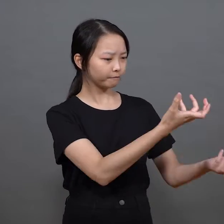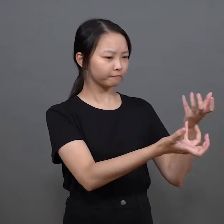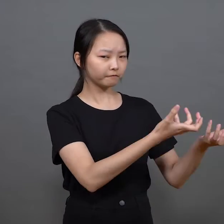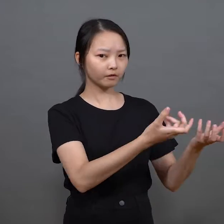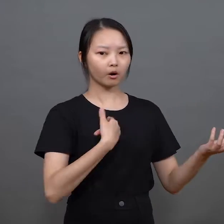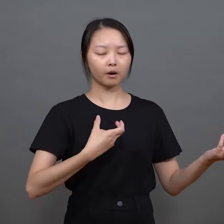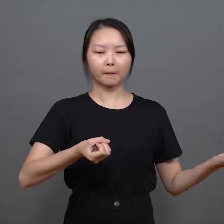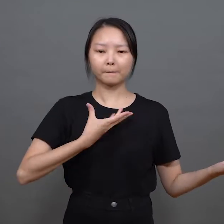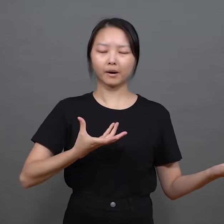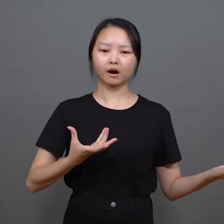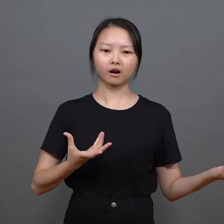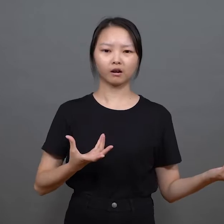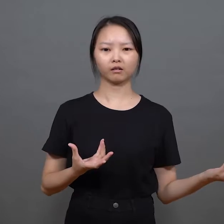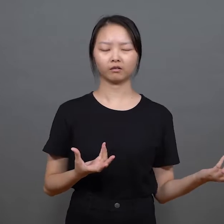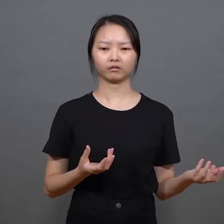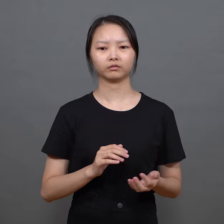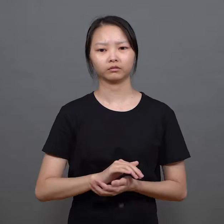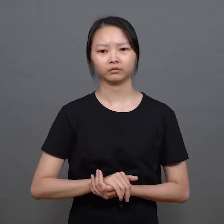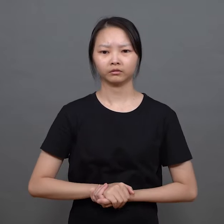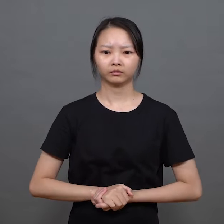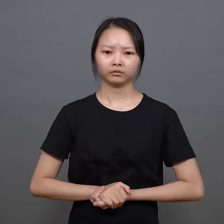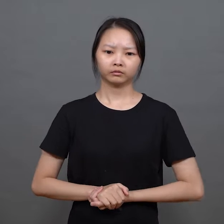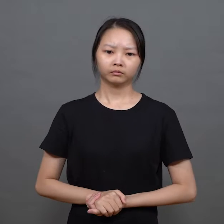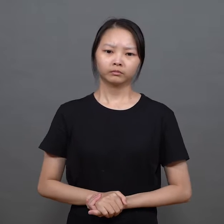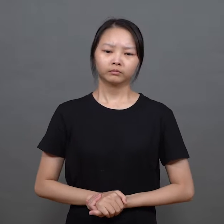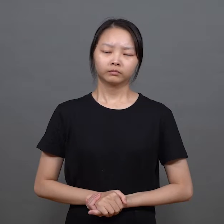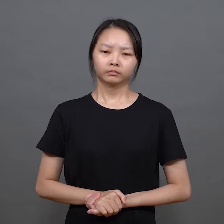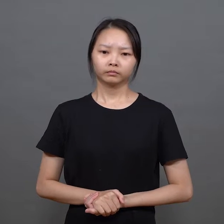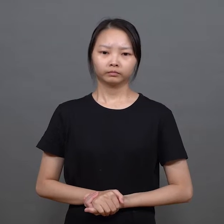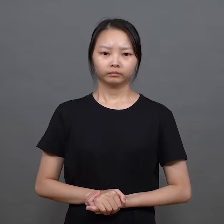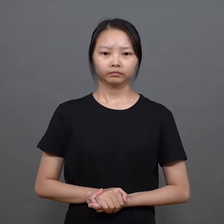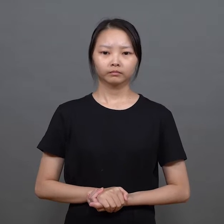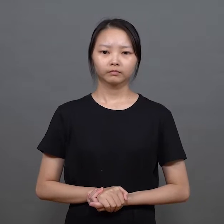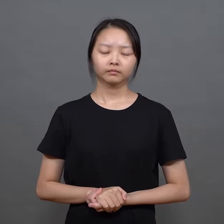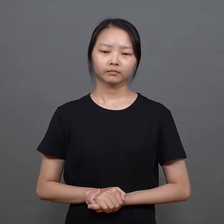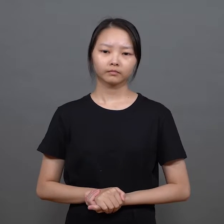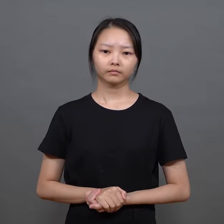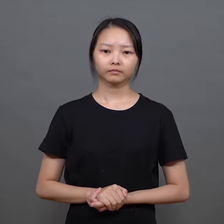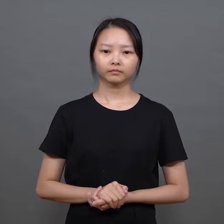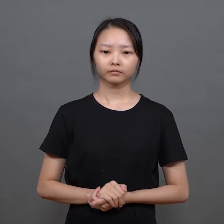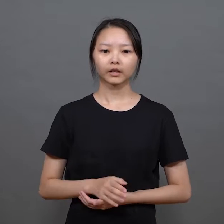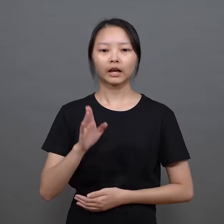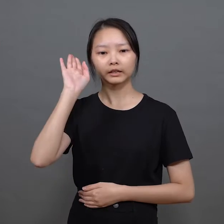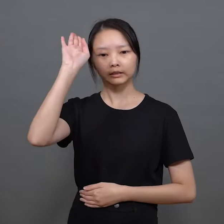or the wood marks to be beautifully kept And they were putting the flames next to this I got very angry